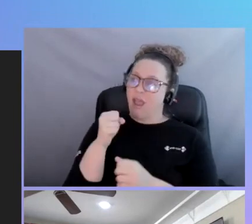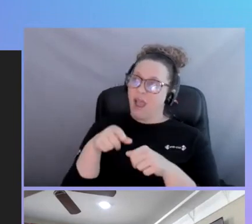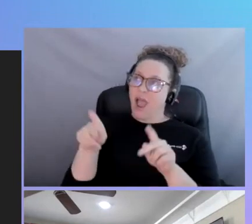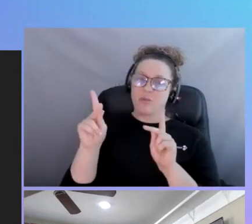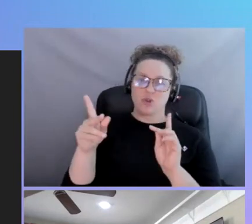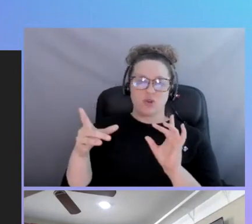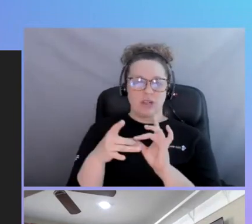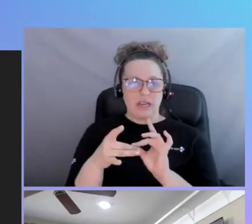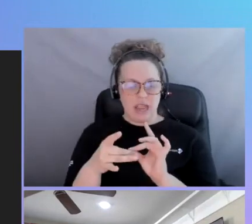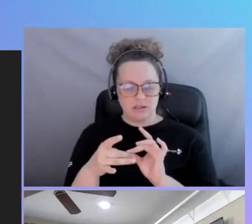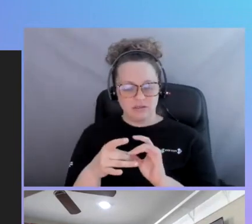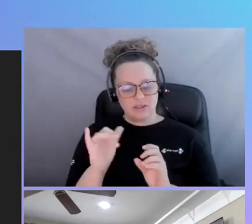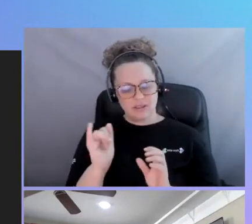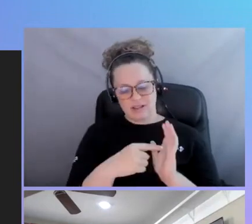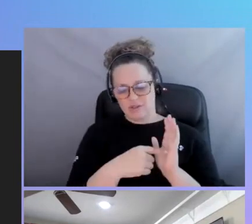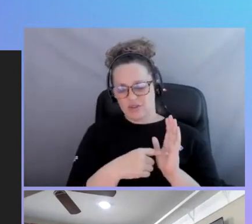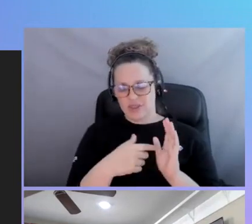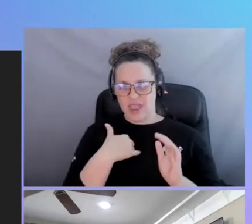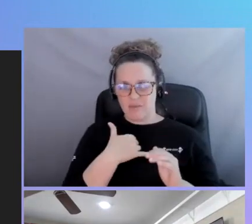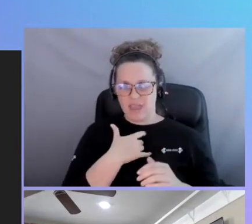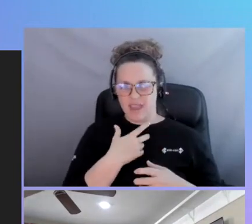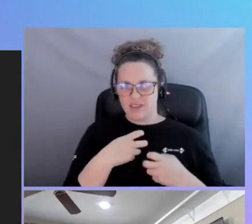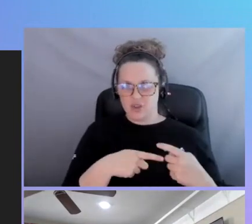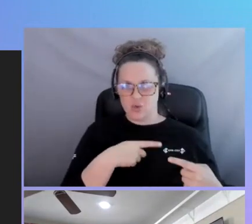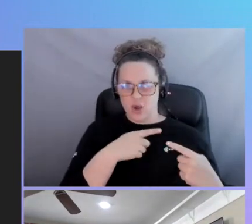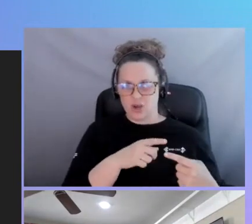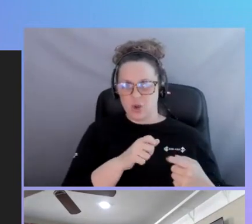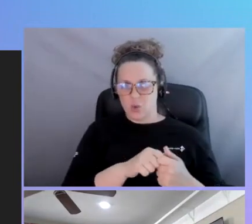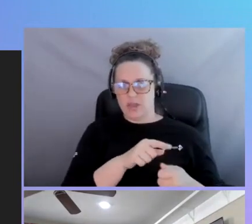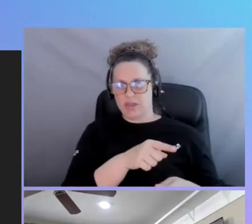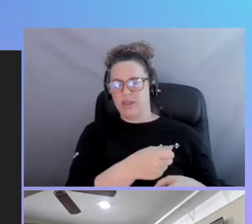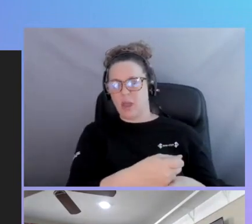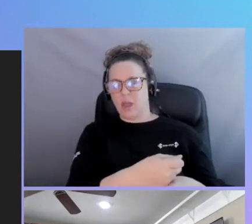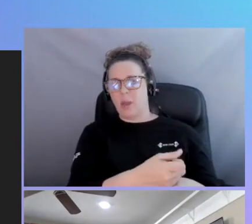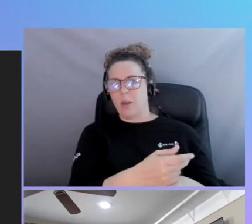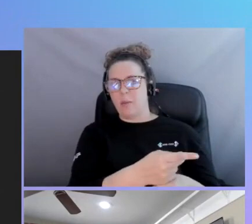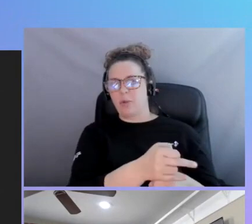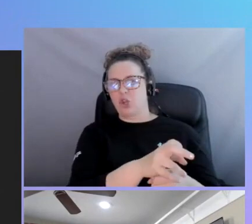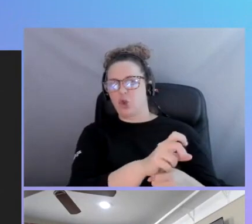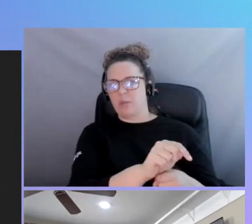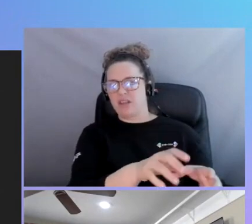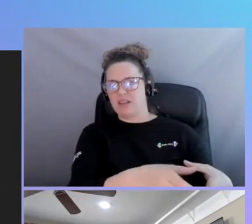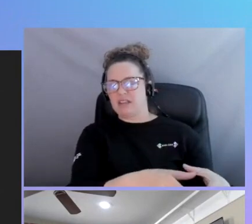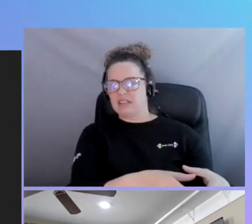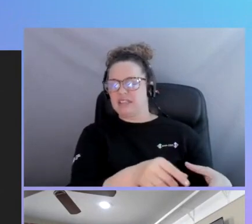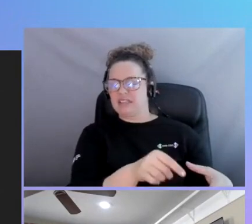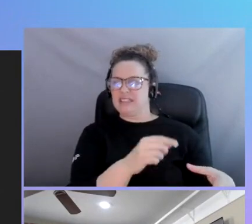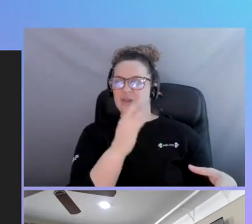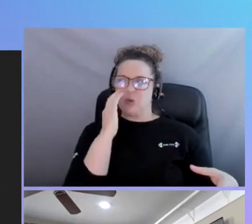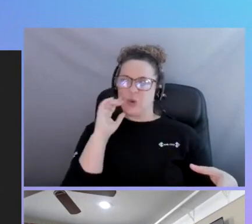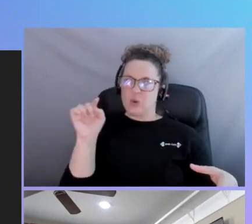struggles with procurement. They don't understand what we're trying to do. Do you know anyone in procurement who would be